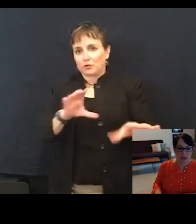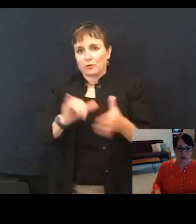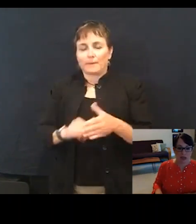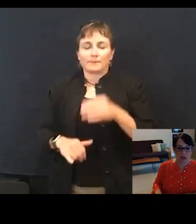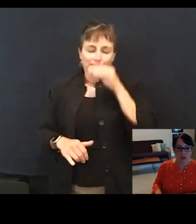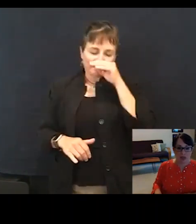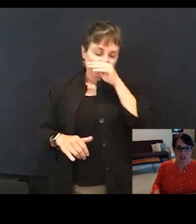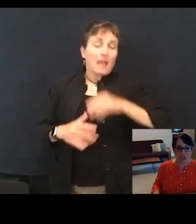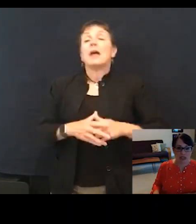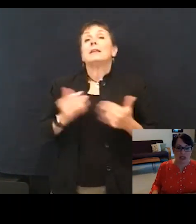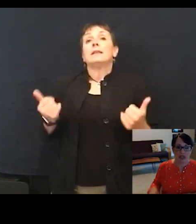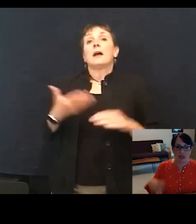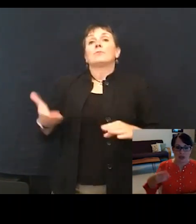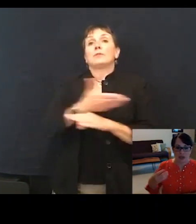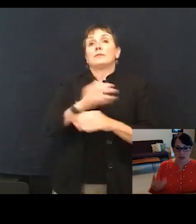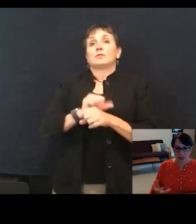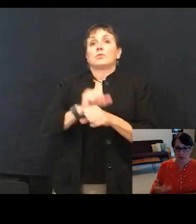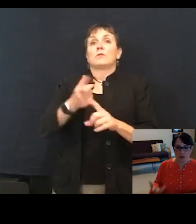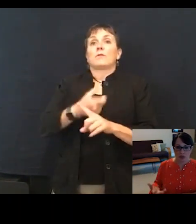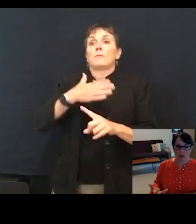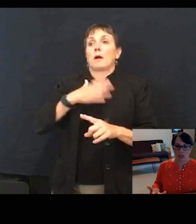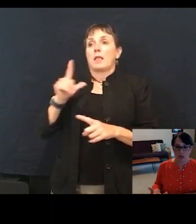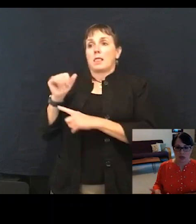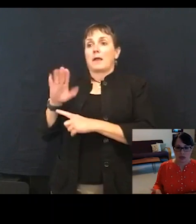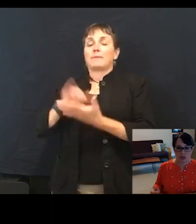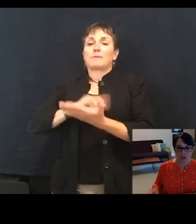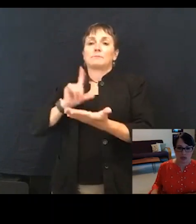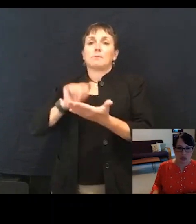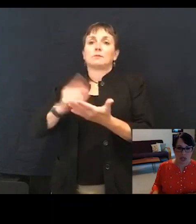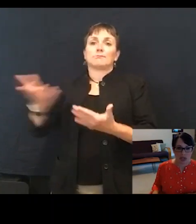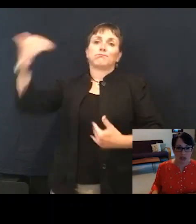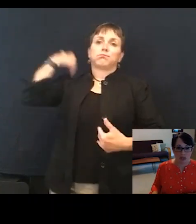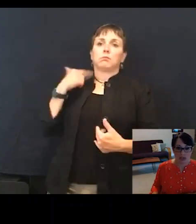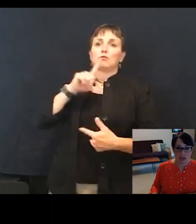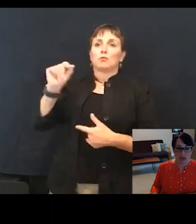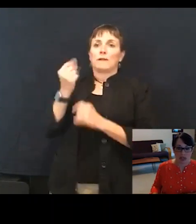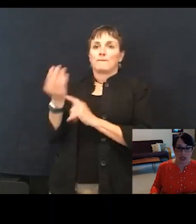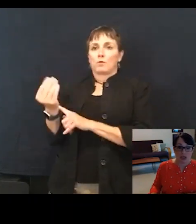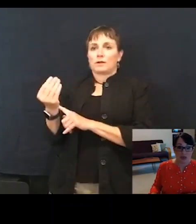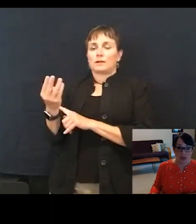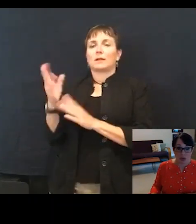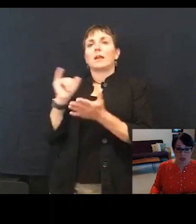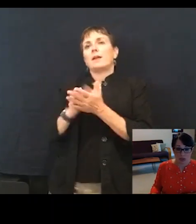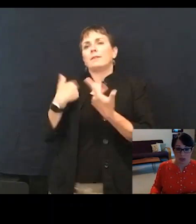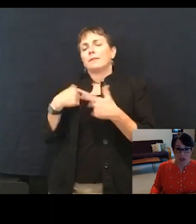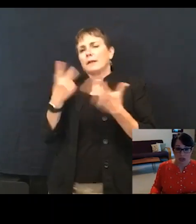in 2014, looked at sort of the first generation of these dual AAV vectors using western blot.